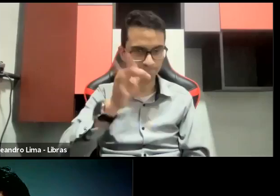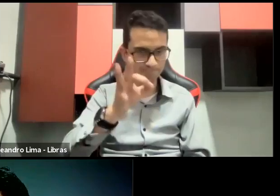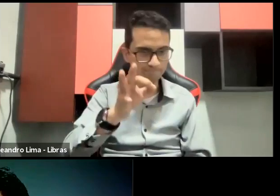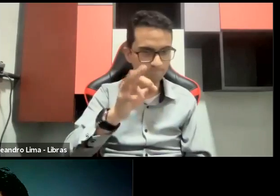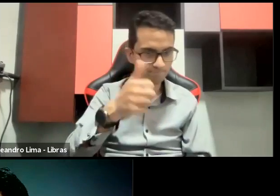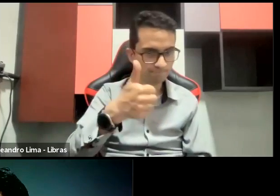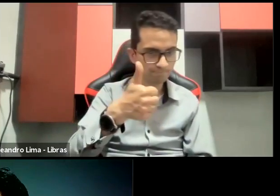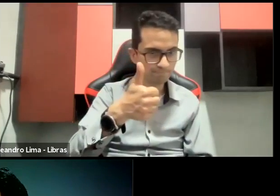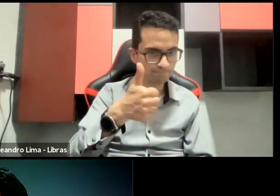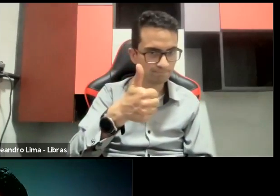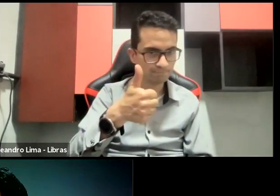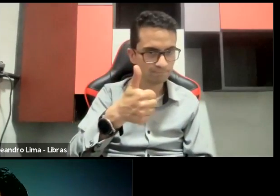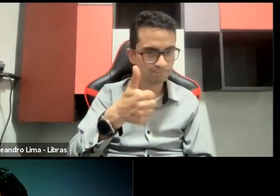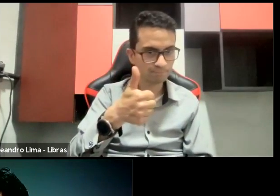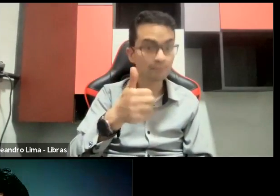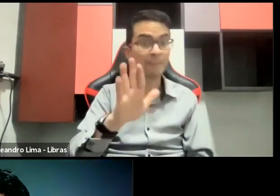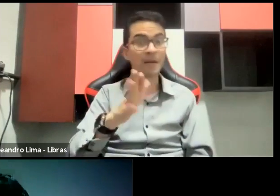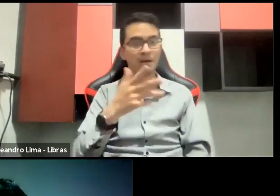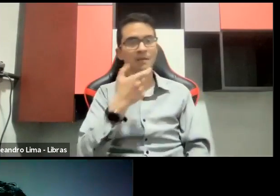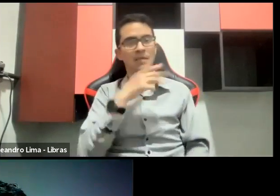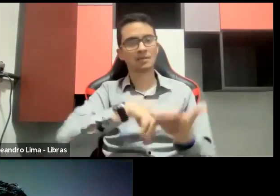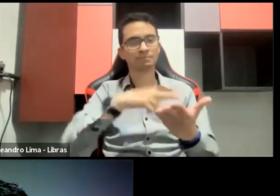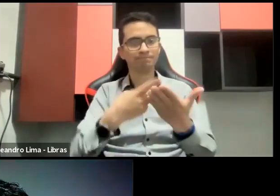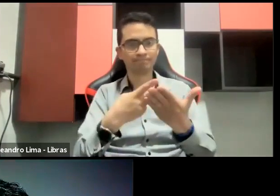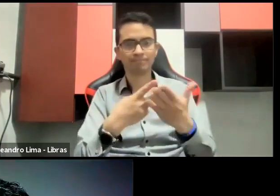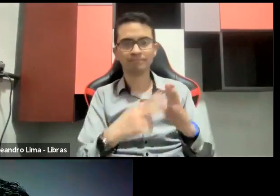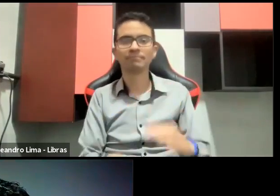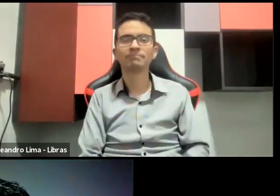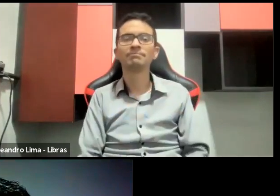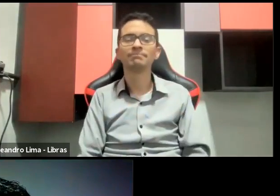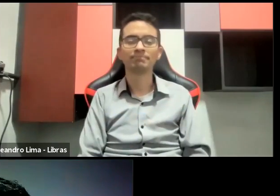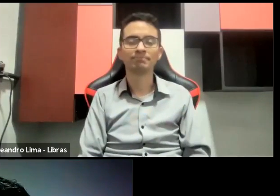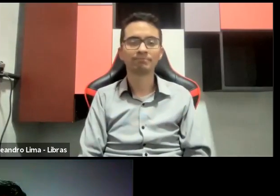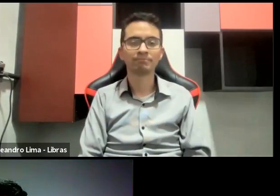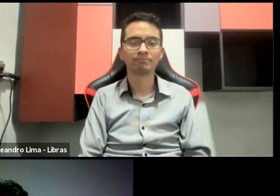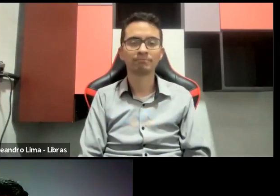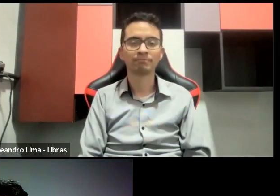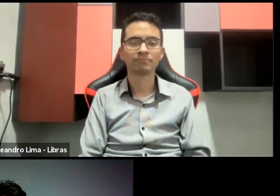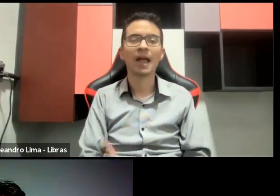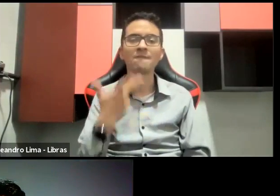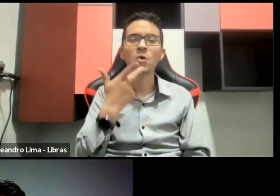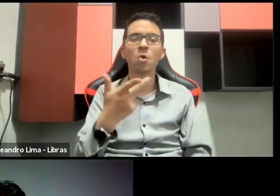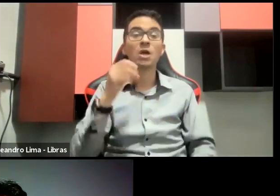two, alias is asking us. us if you have a paper